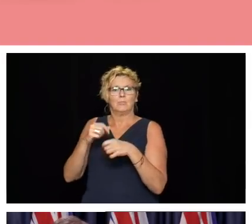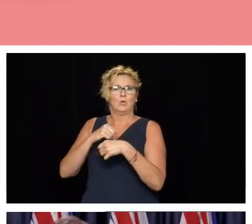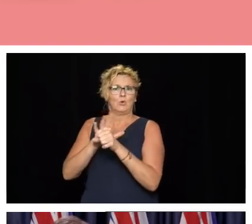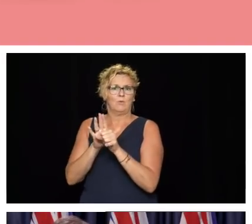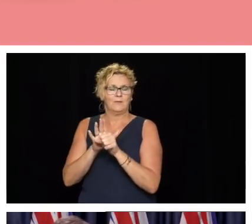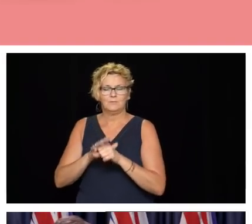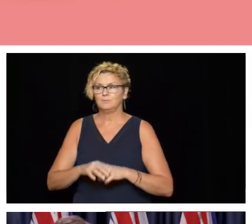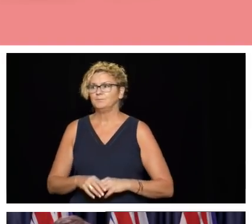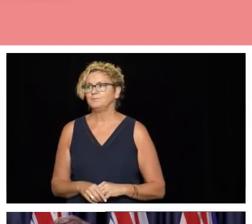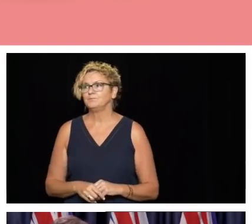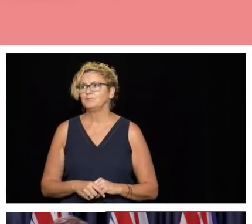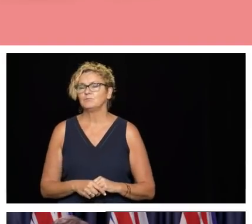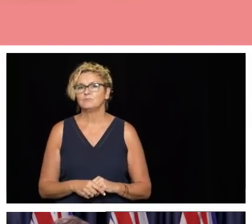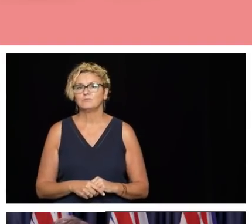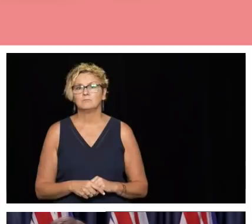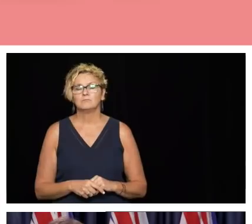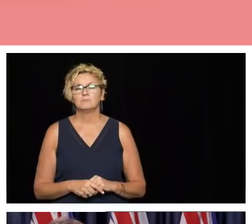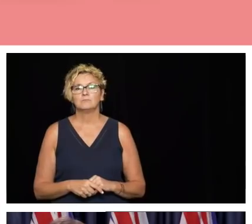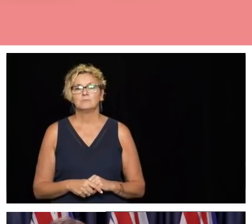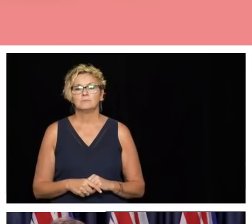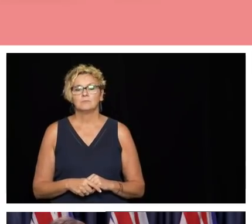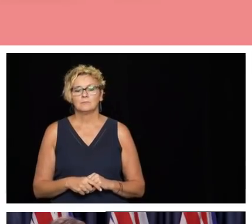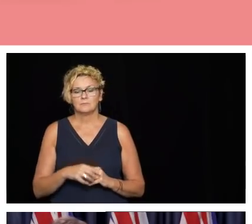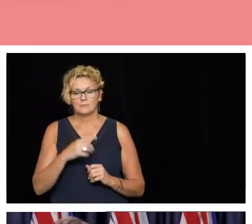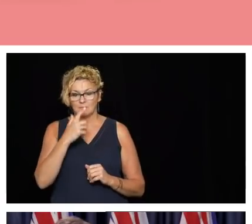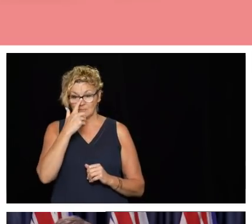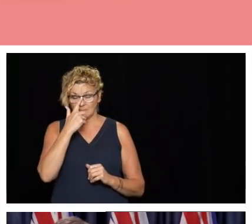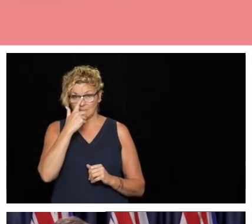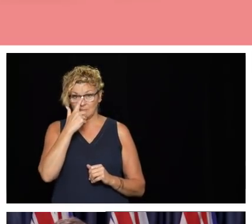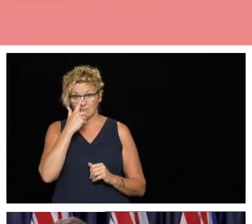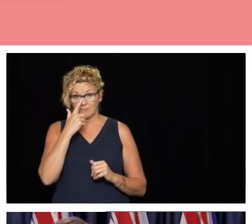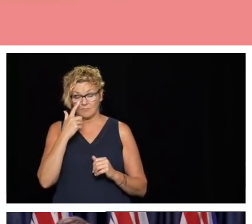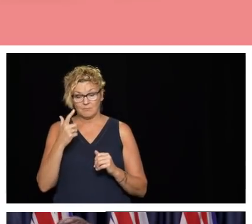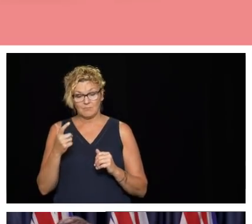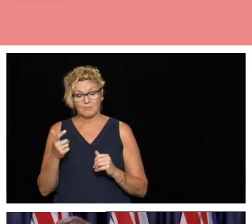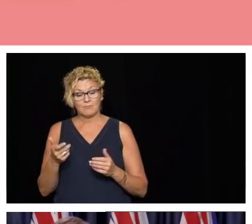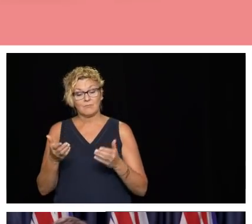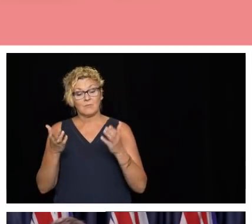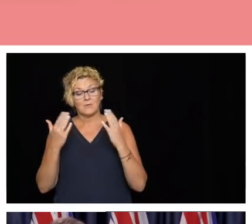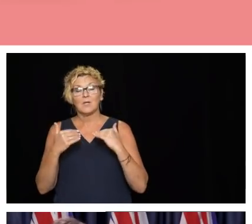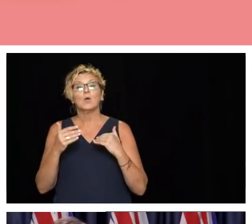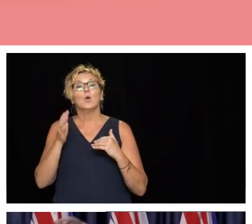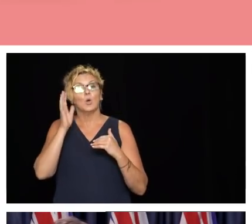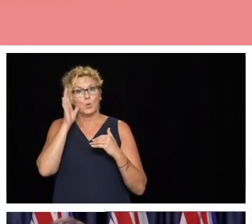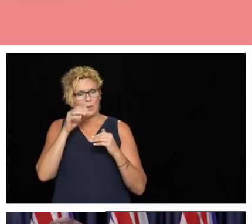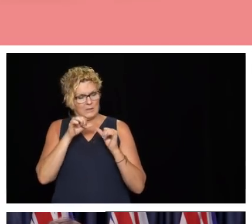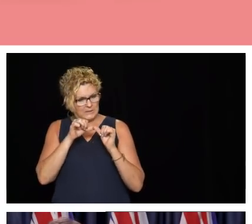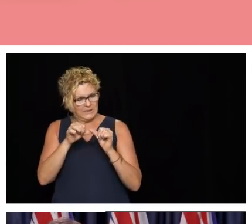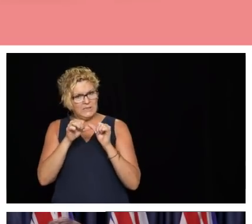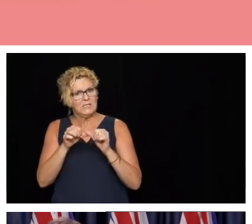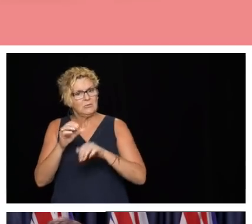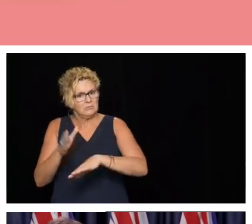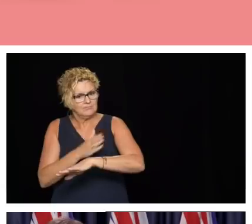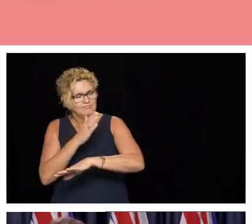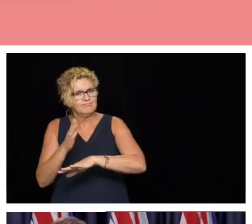central role they play in March and April and May, they have provided outstanding service and I think an excellent initiative up to now but